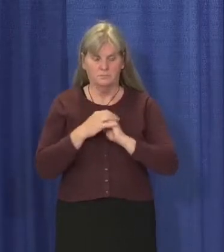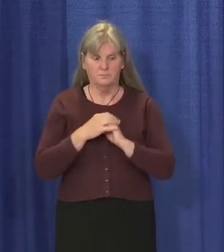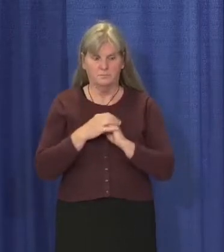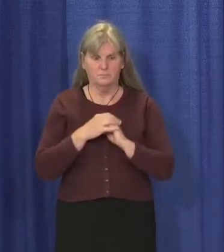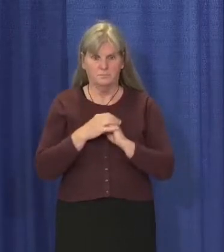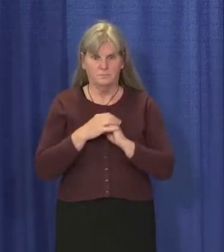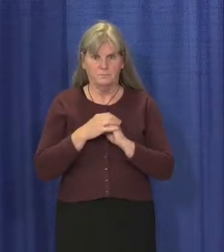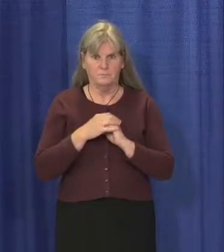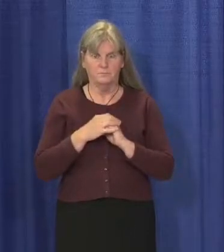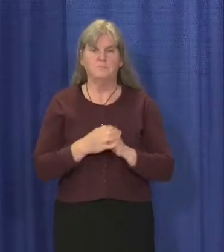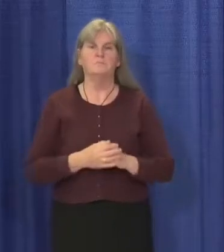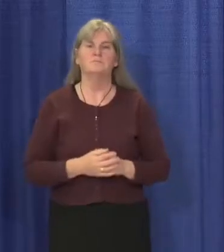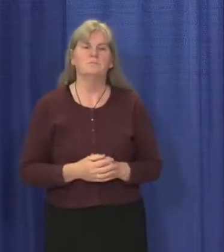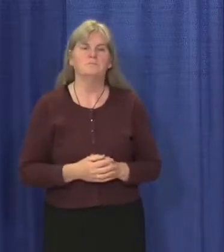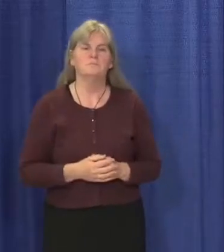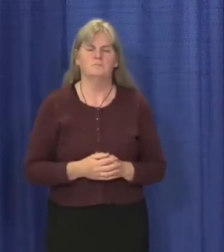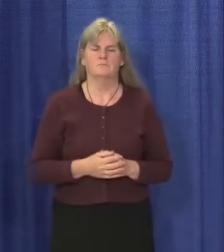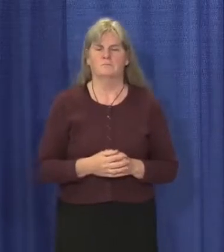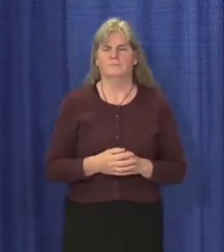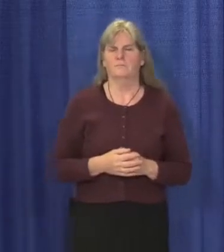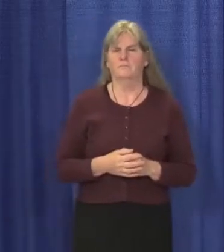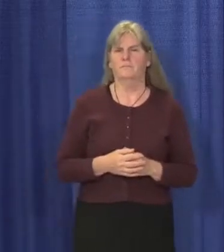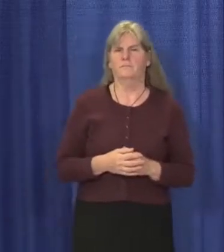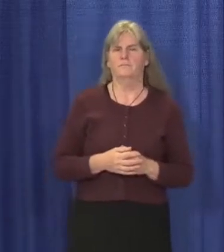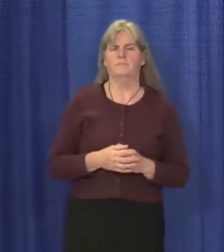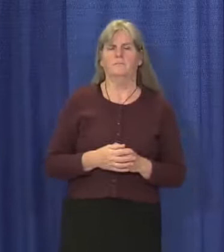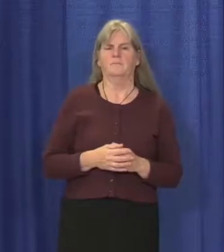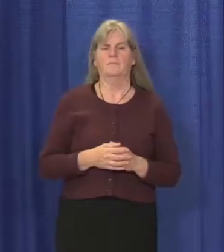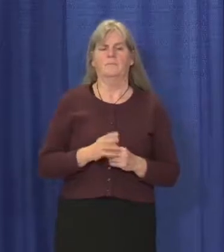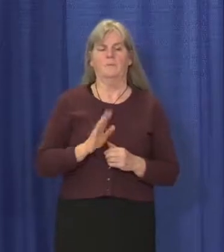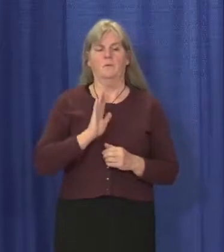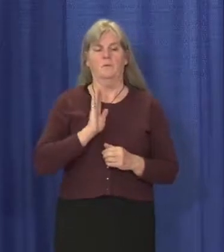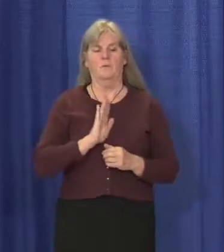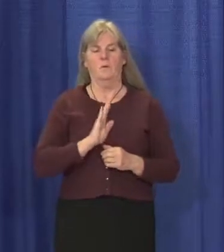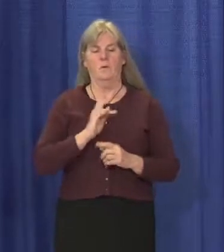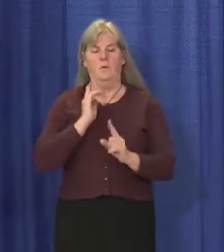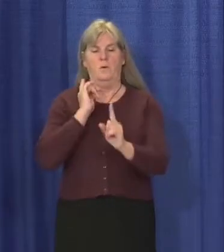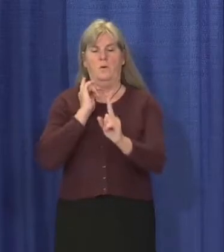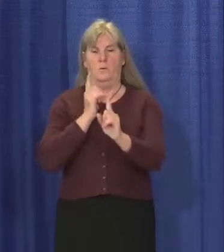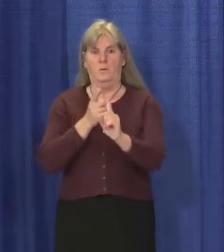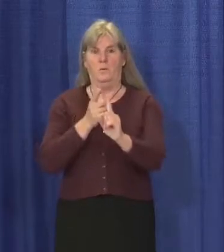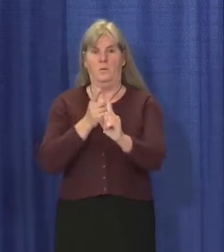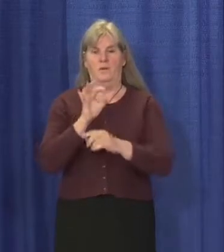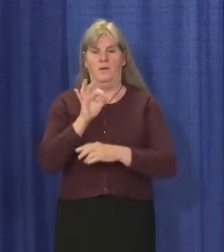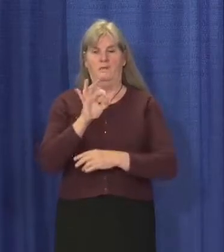Andre: At this point given your objective of 95 percent